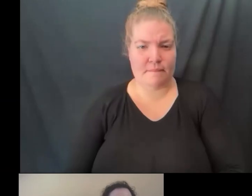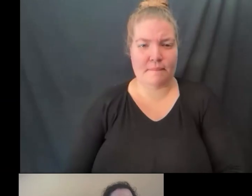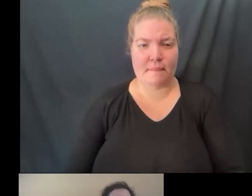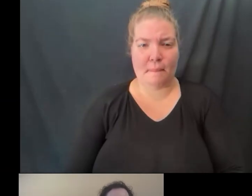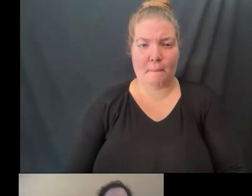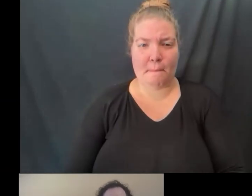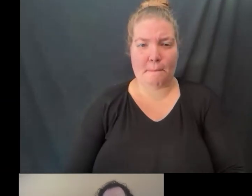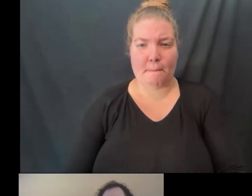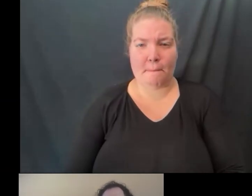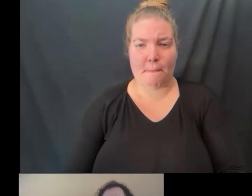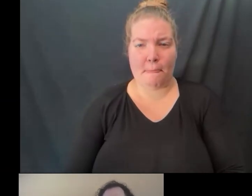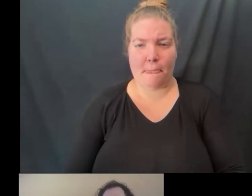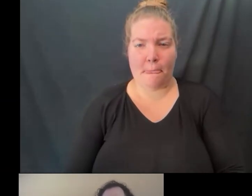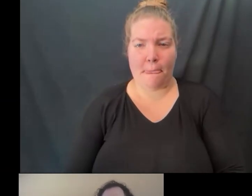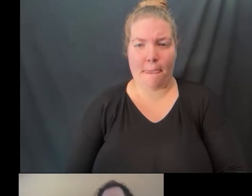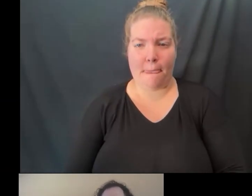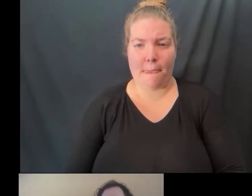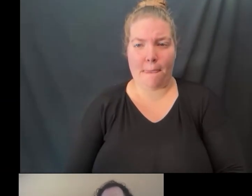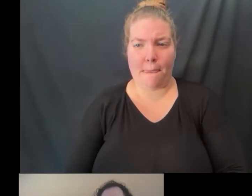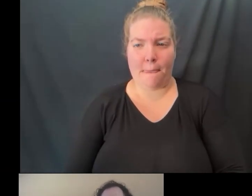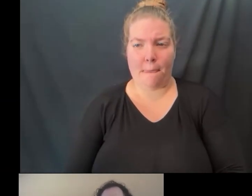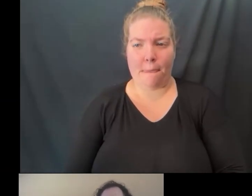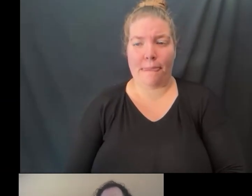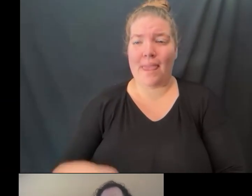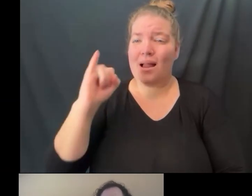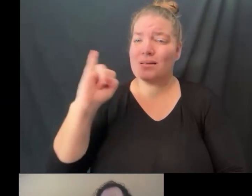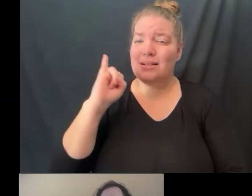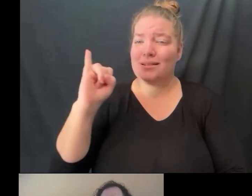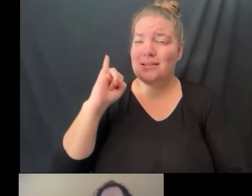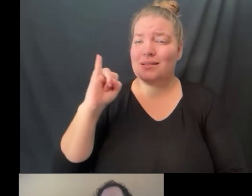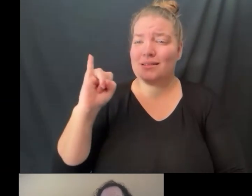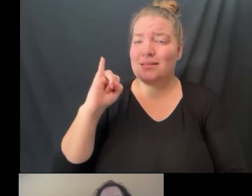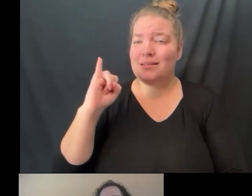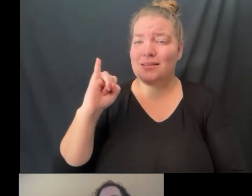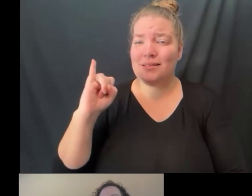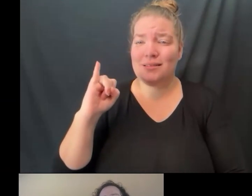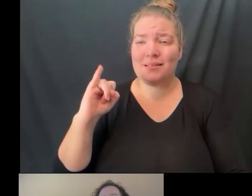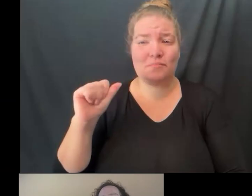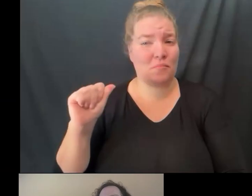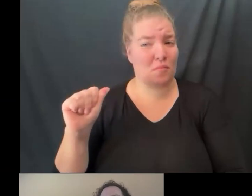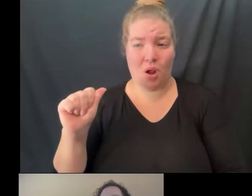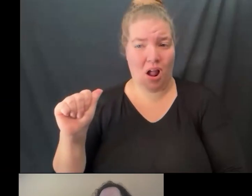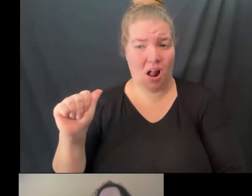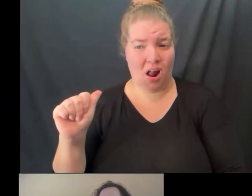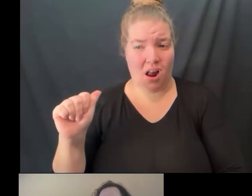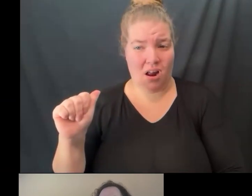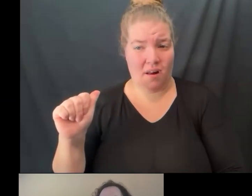Now, the idea is that if you don't do all the Level A things,